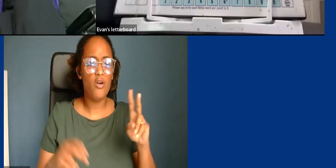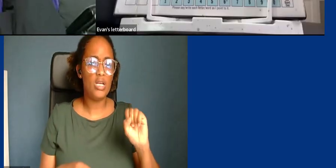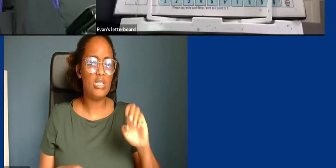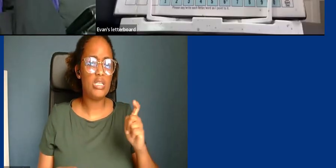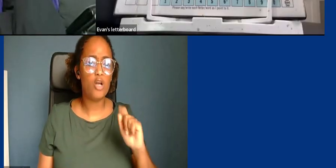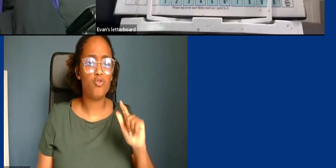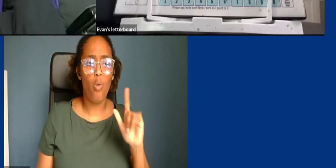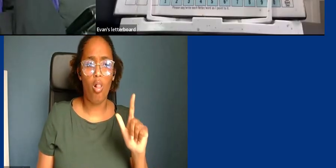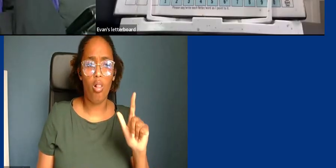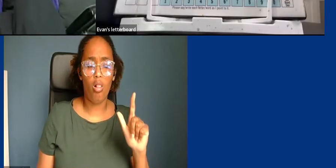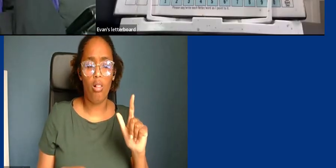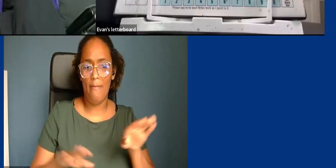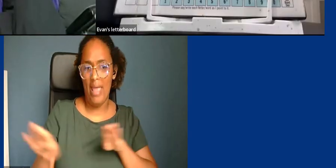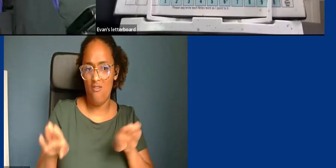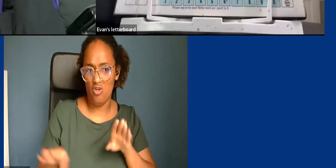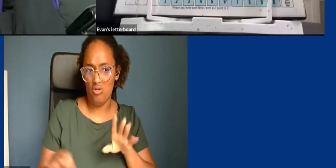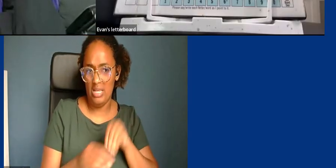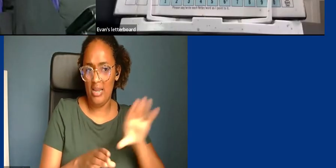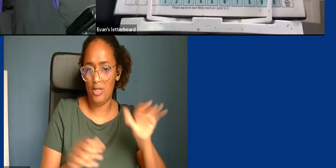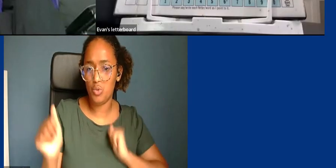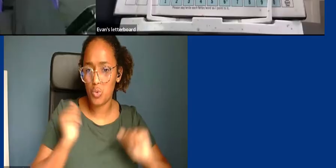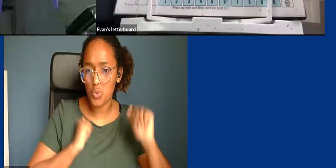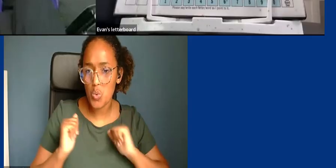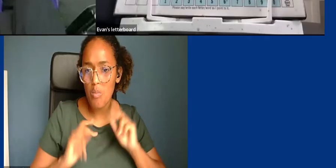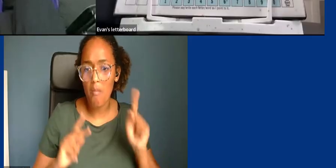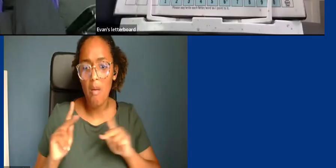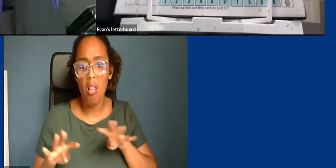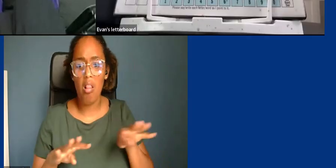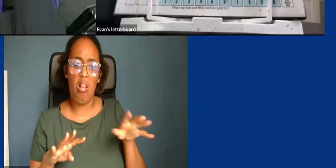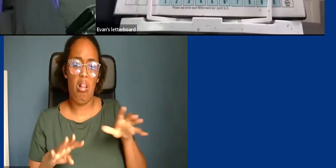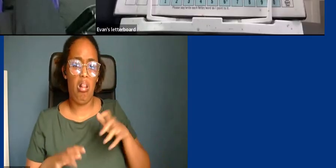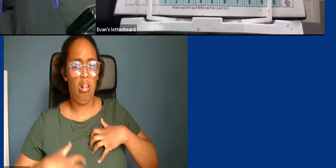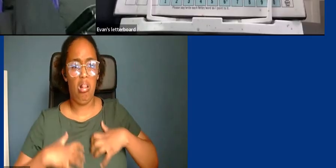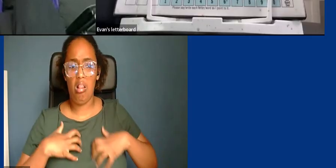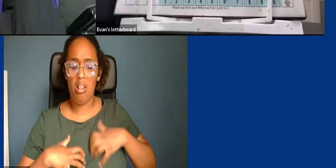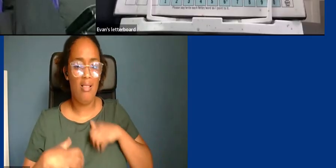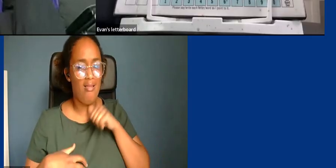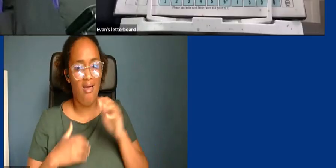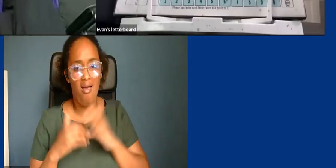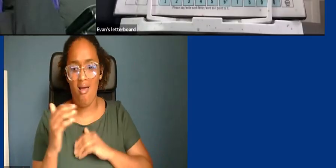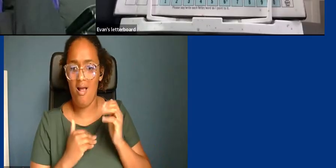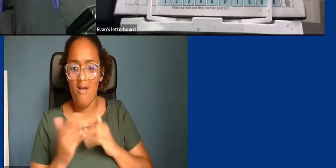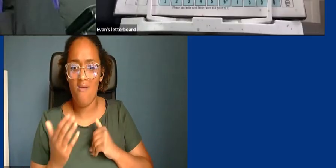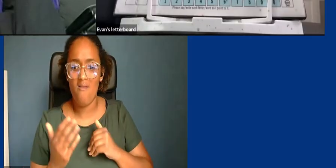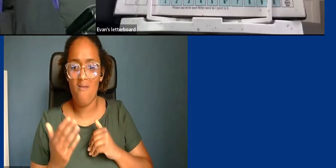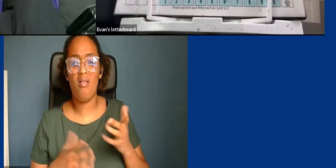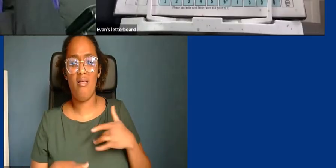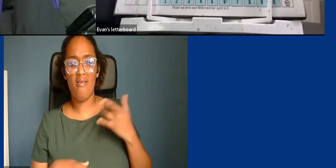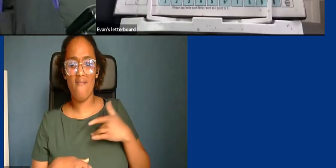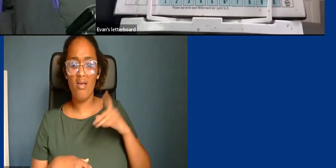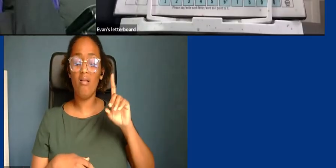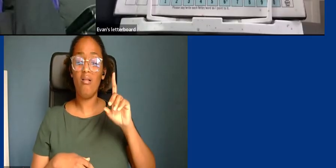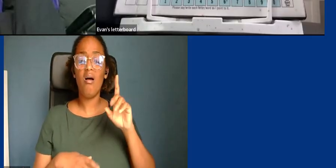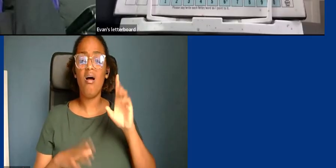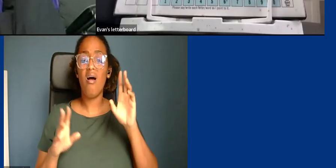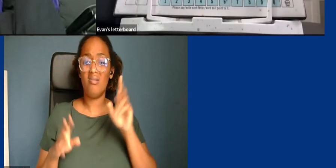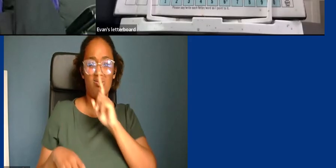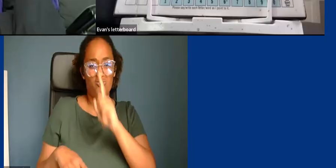movement has been very serious, very PC, trying to fit in. I drive that kind of person up the wall.